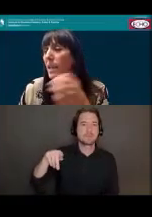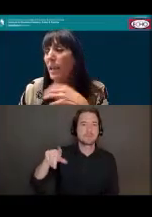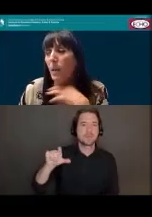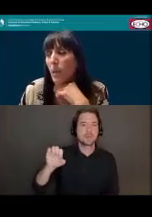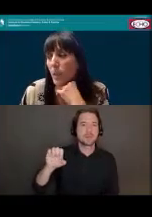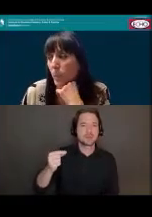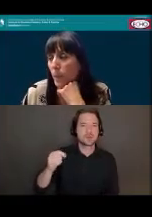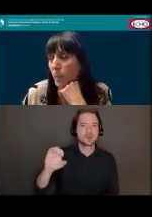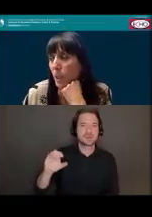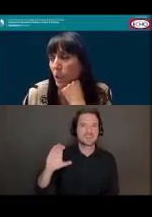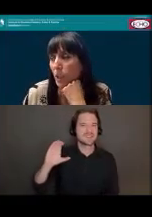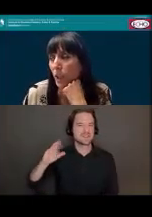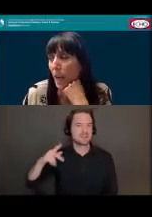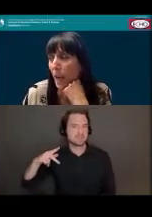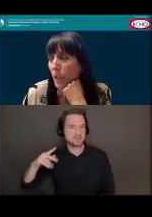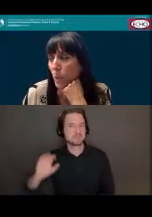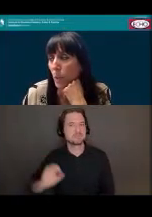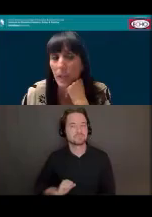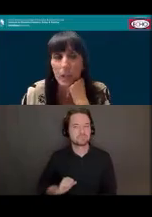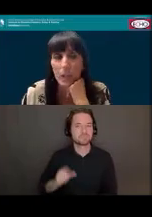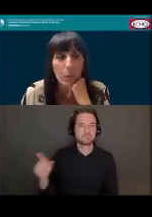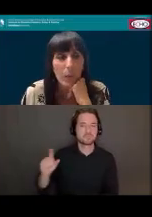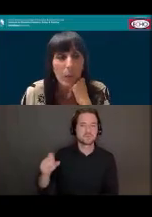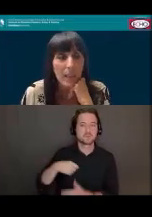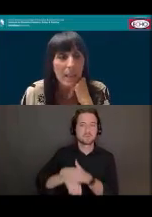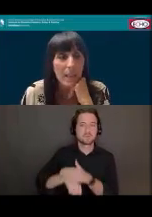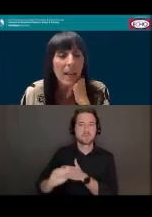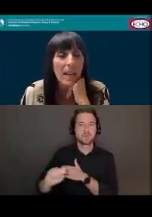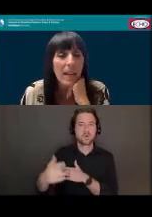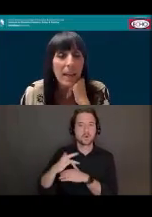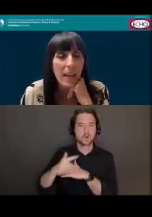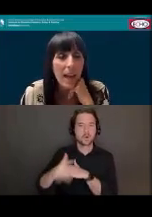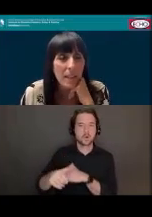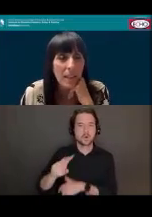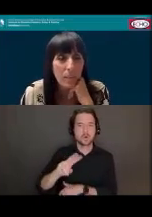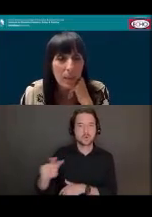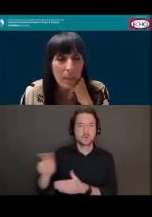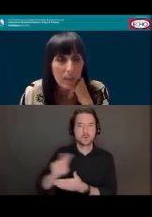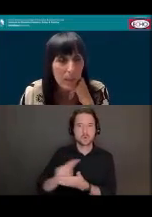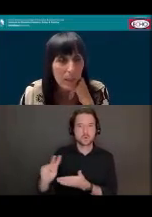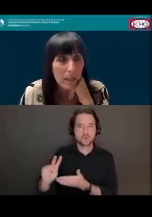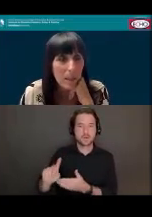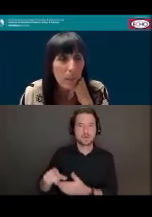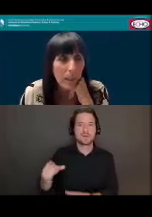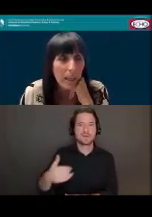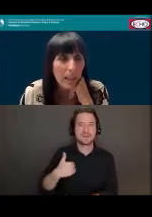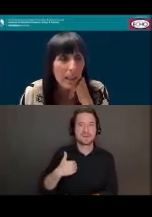He was premature at 22 weeks. He had some substance, prenatal